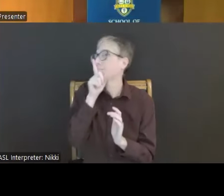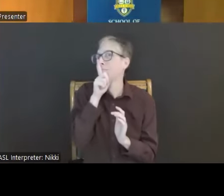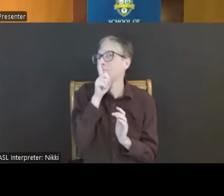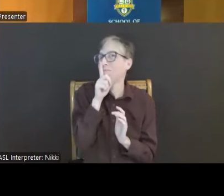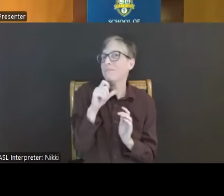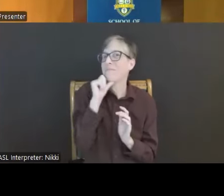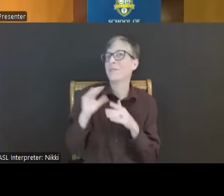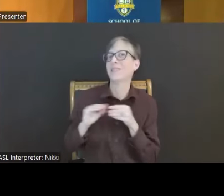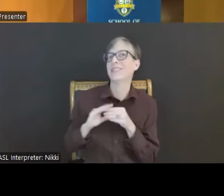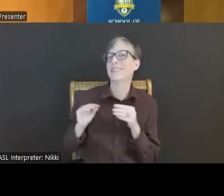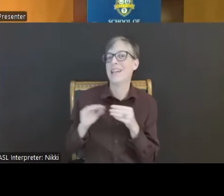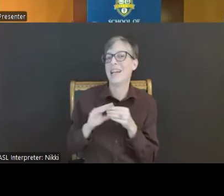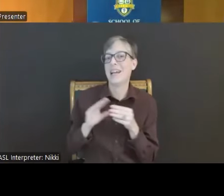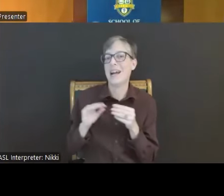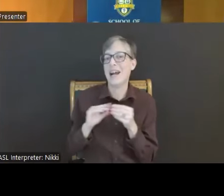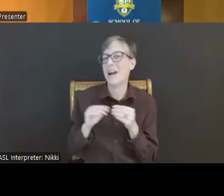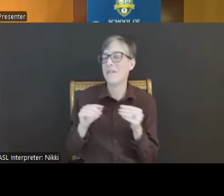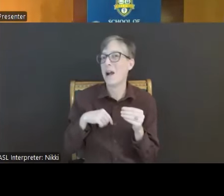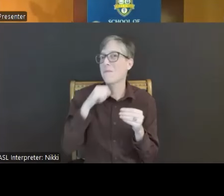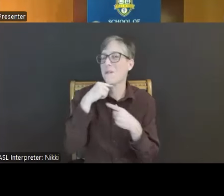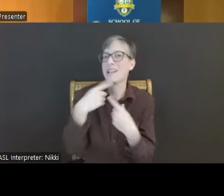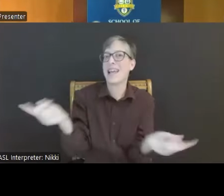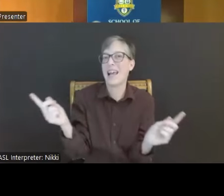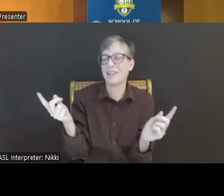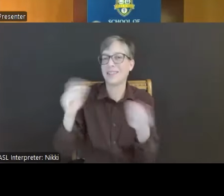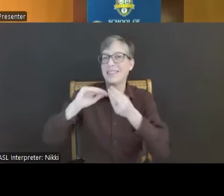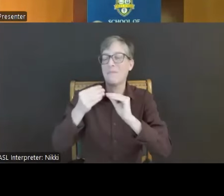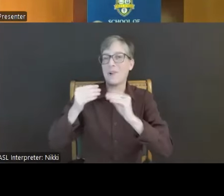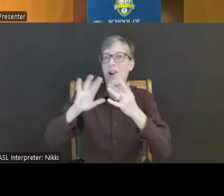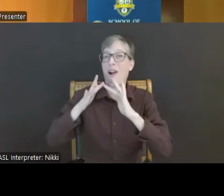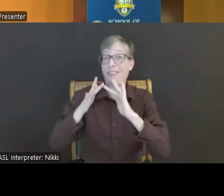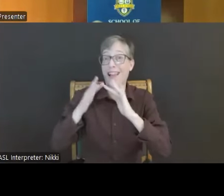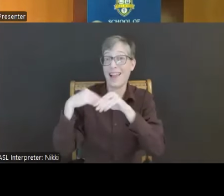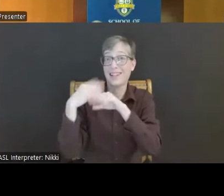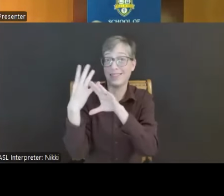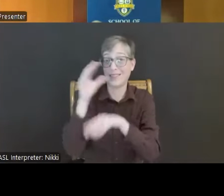I will not repeat the number but we have folks in our Auditorium as well as online and we're